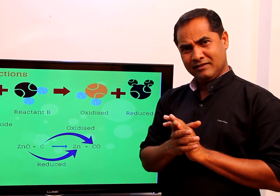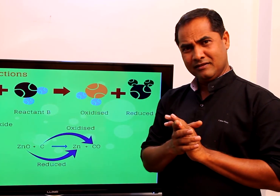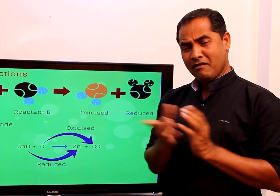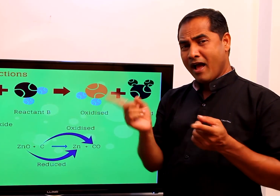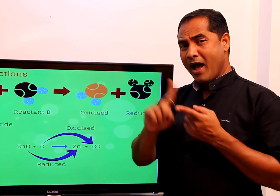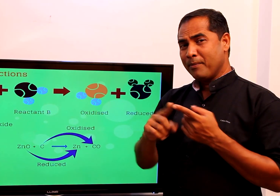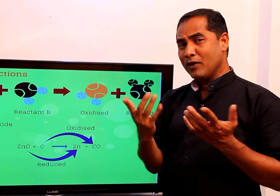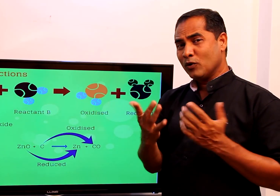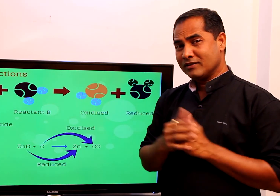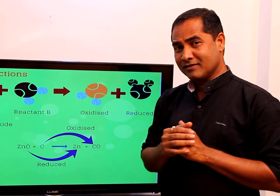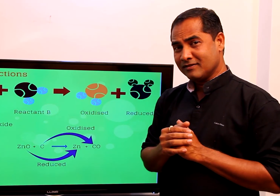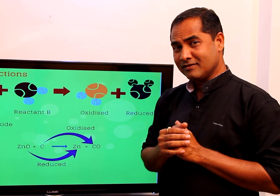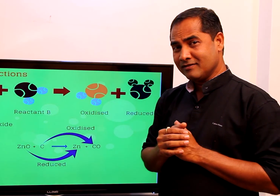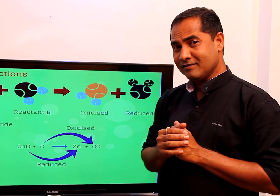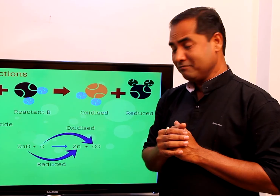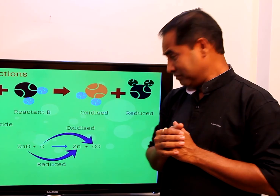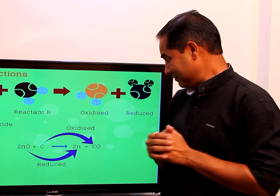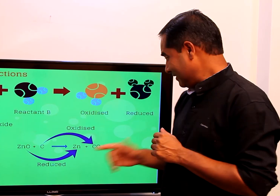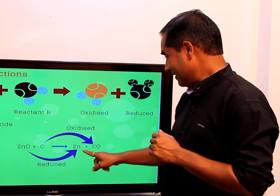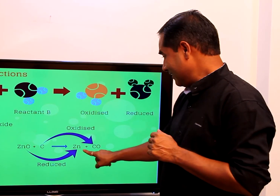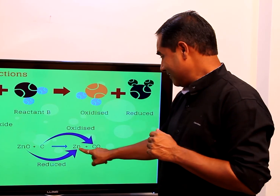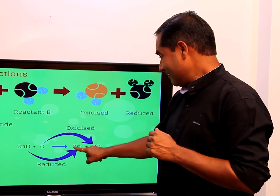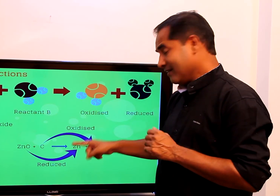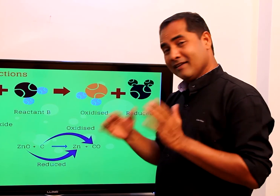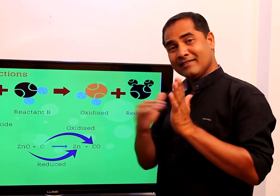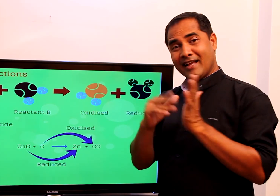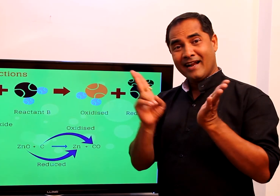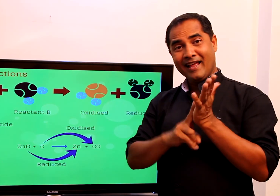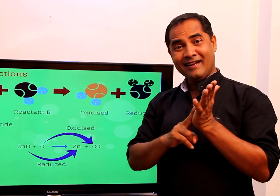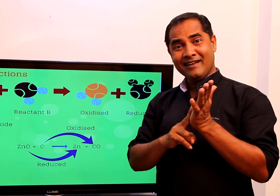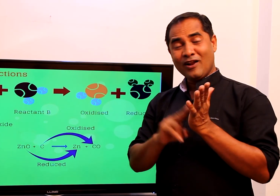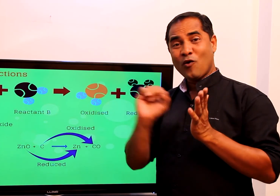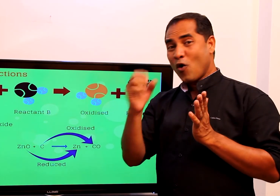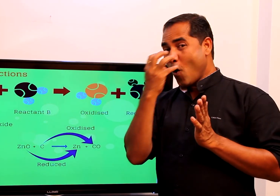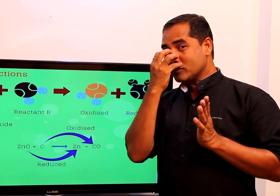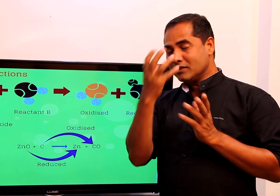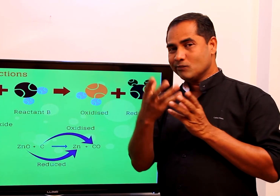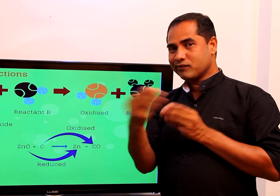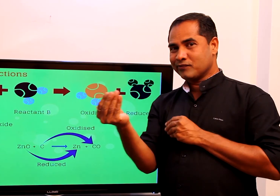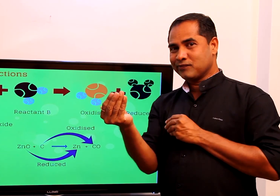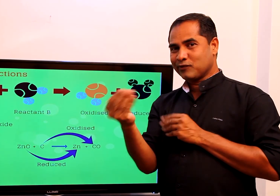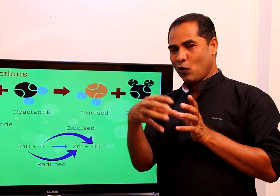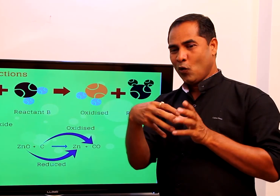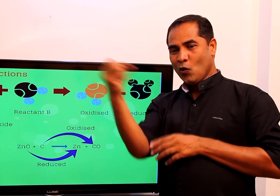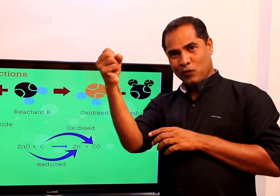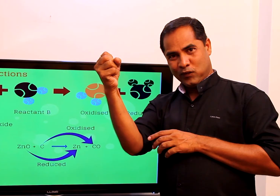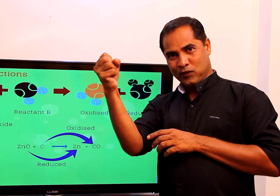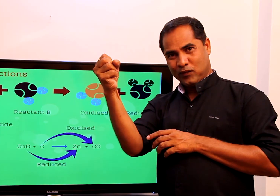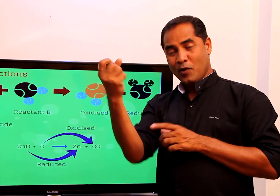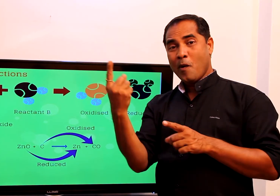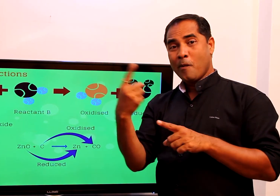they would react and what happens next- the zinc is reduced i.e. the oxygen is removed